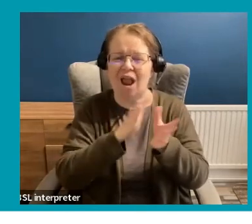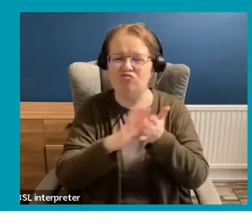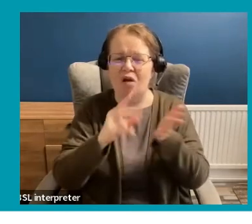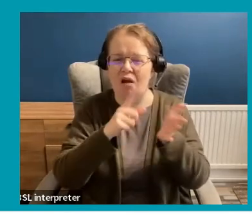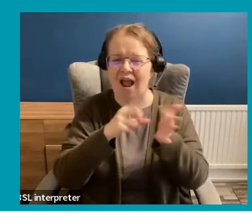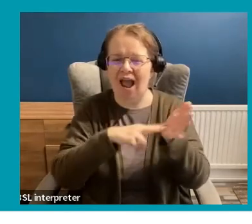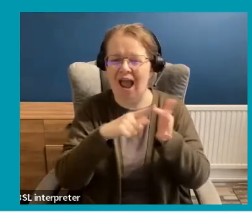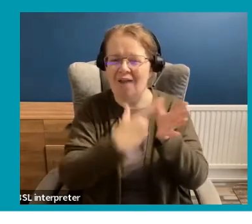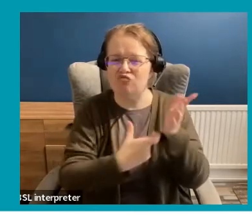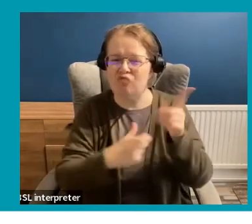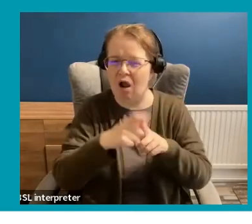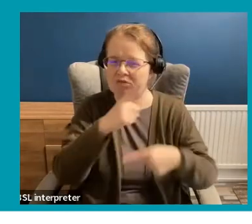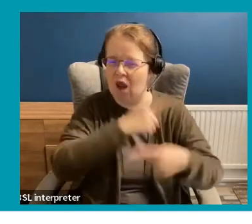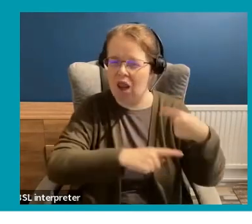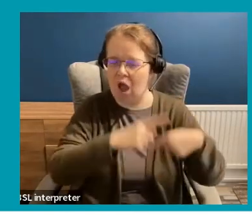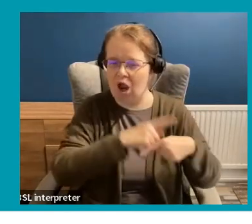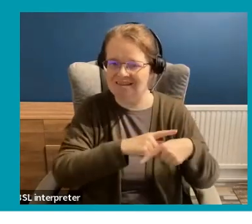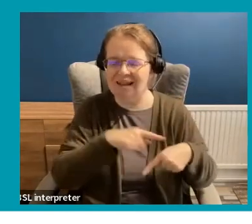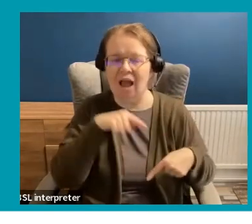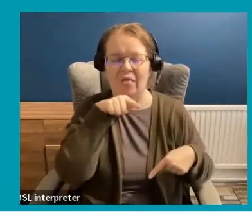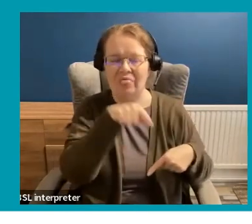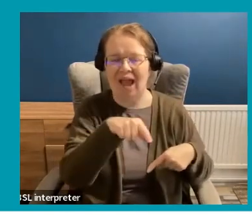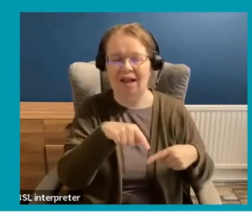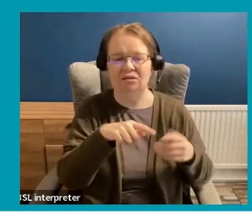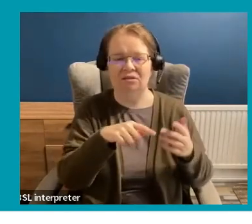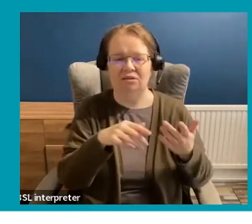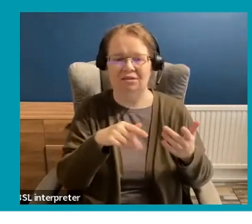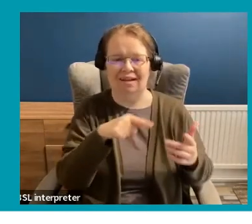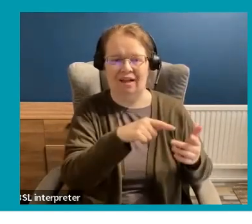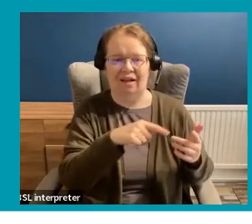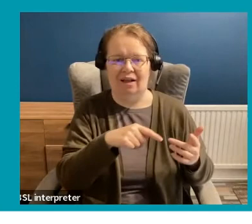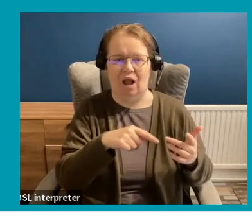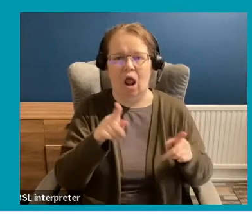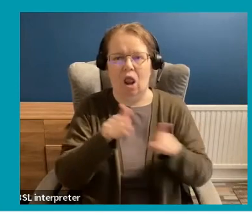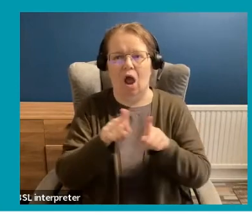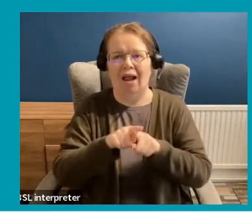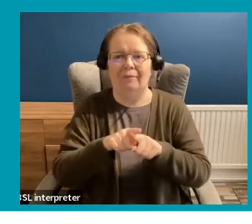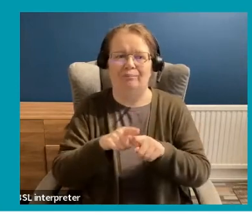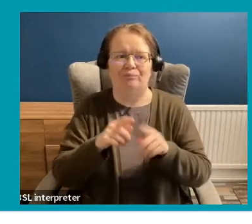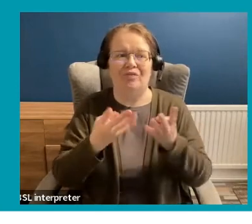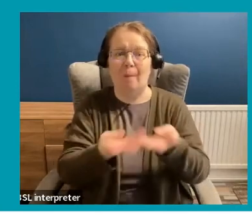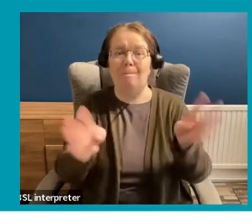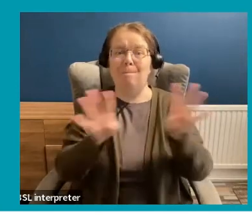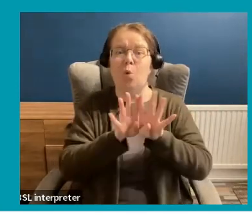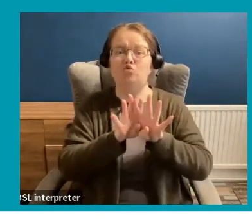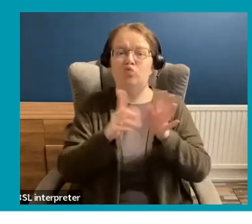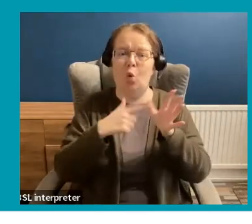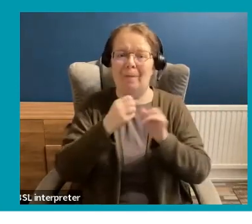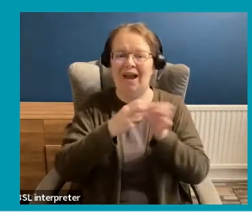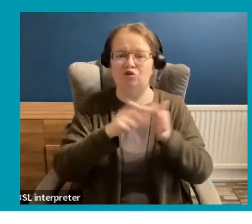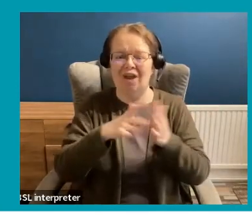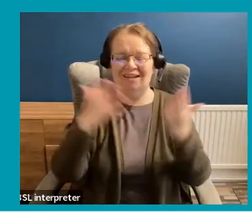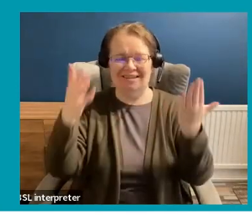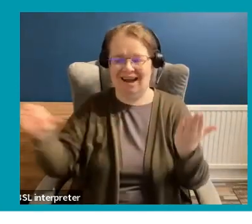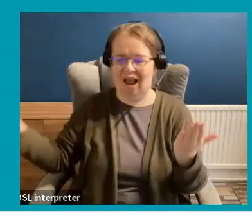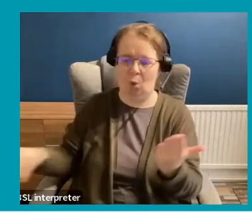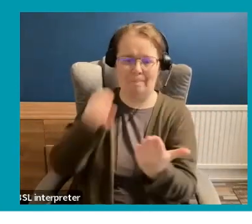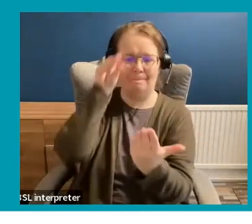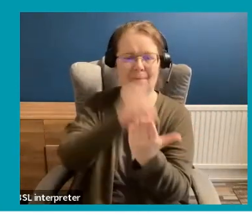That diversity for the boardroom agenda. I think challenge number one for a lot of businesses